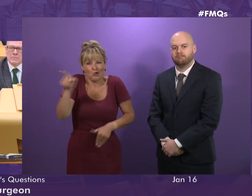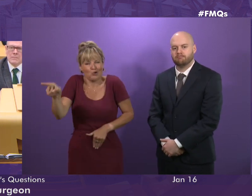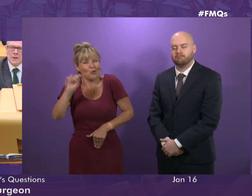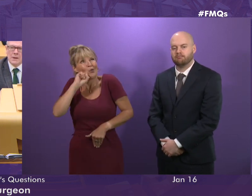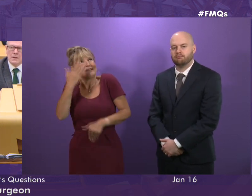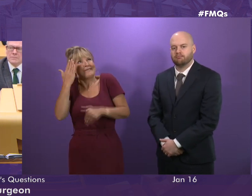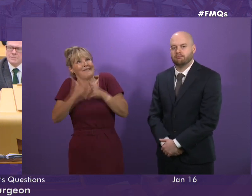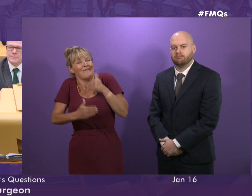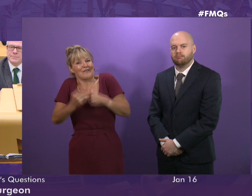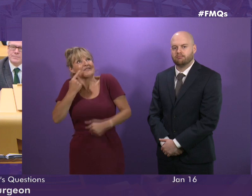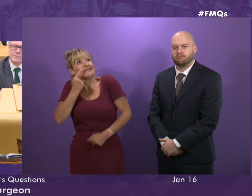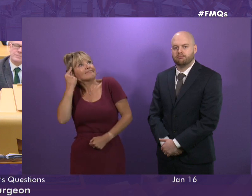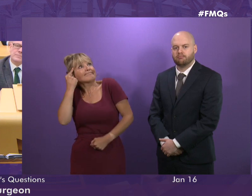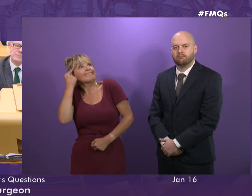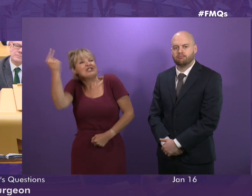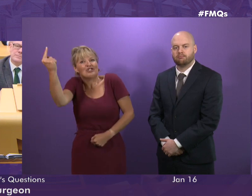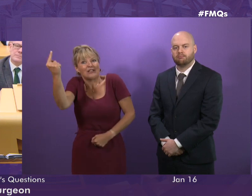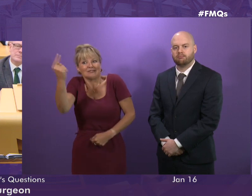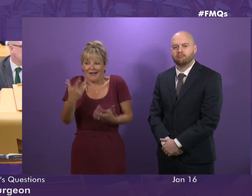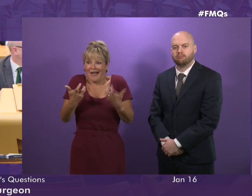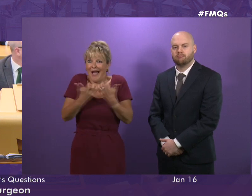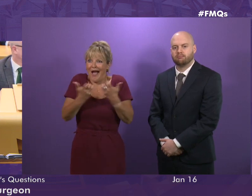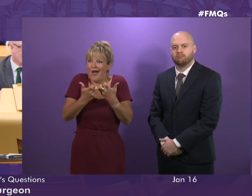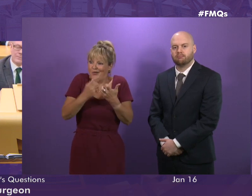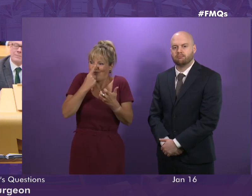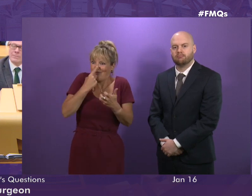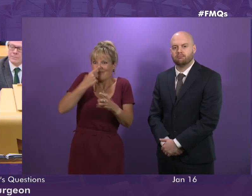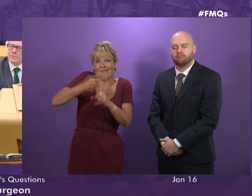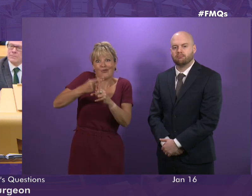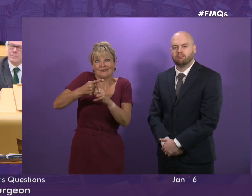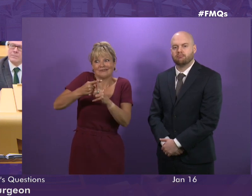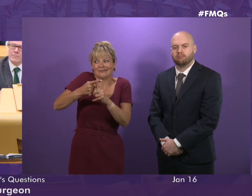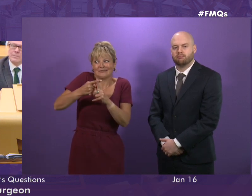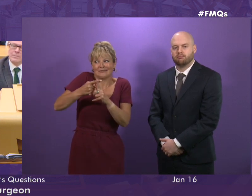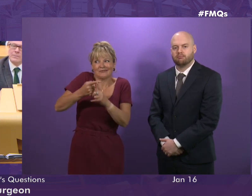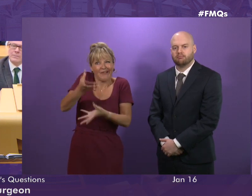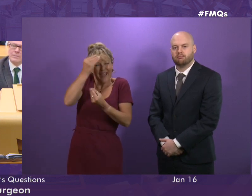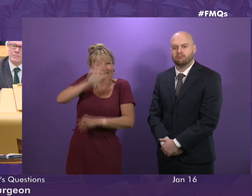lessons at all to be learned from that. Perhaps Lisa Nandy should take the opportunity to